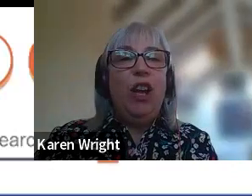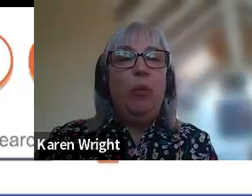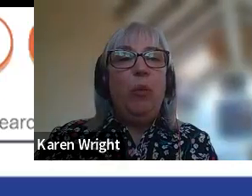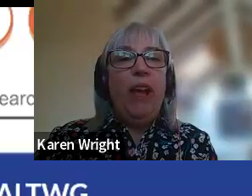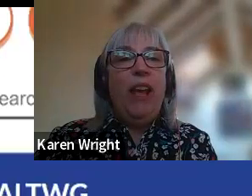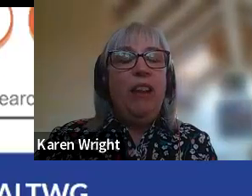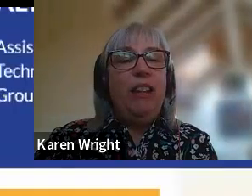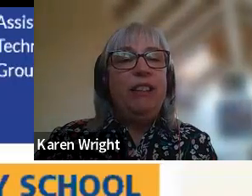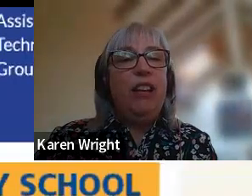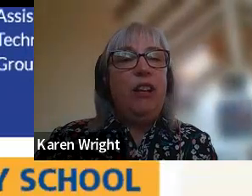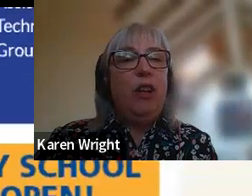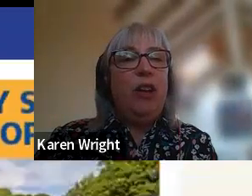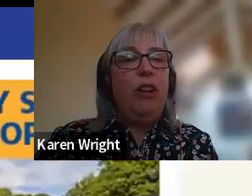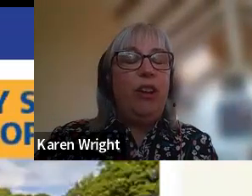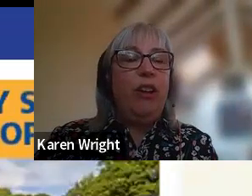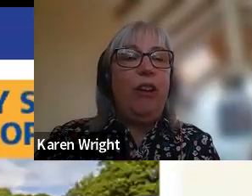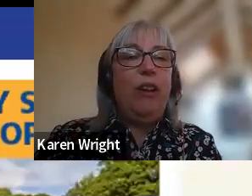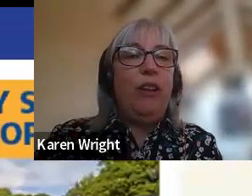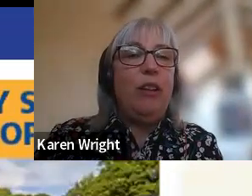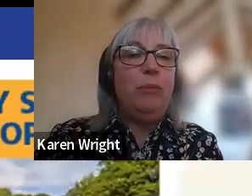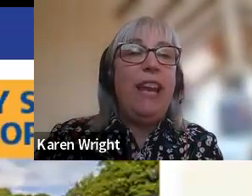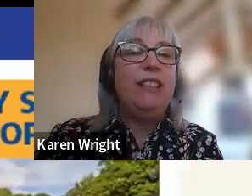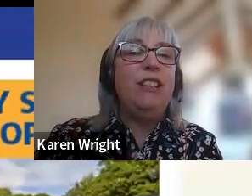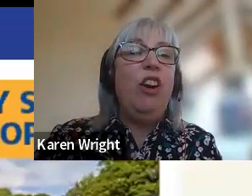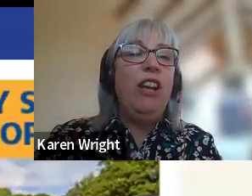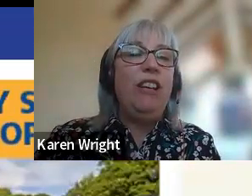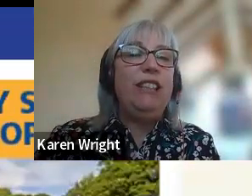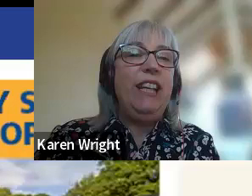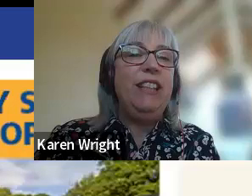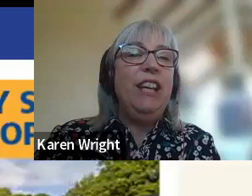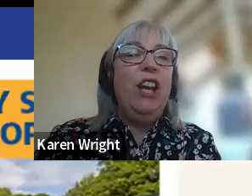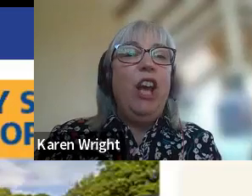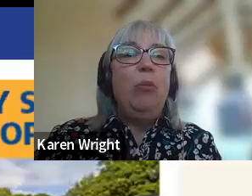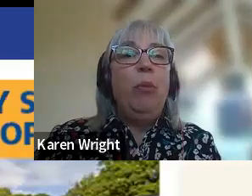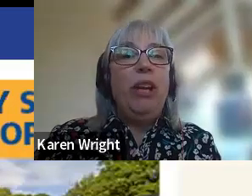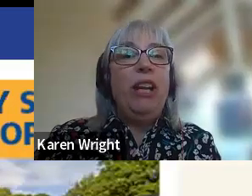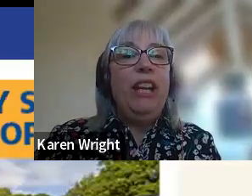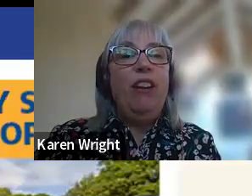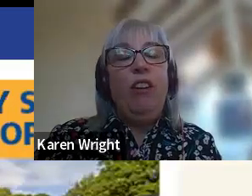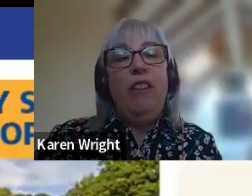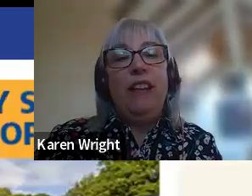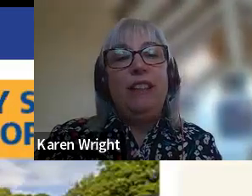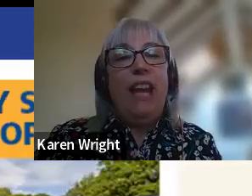Where there's a text that's highlighted, by clicking on that text,